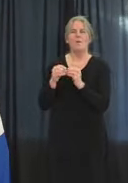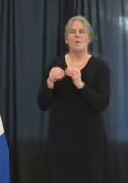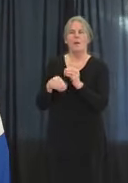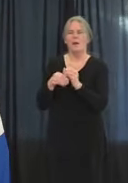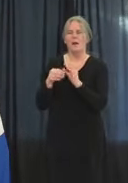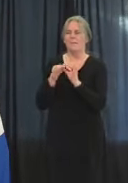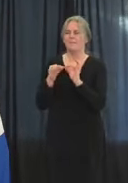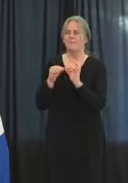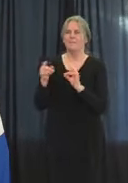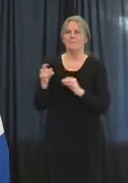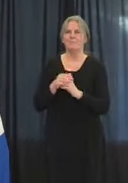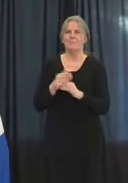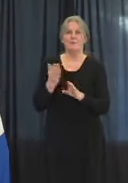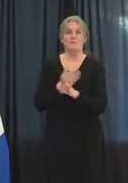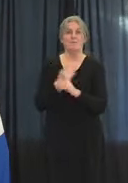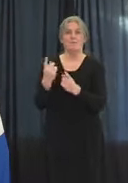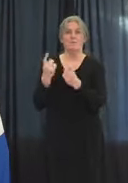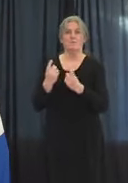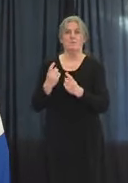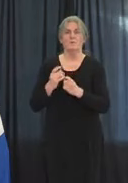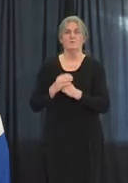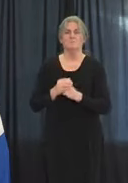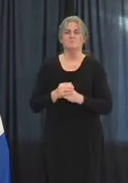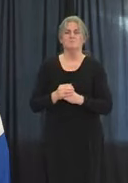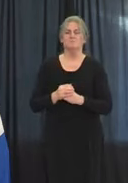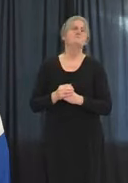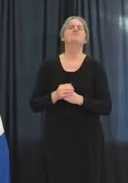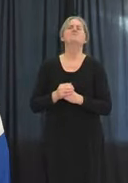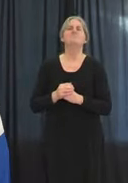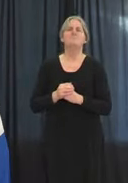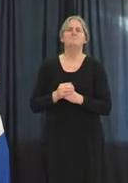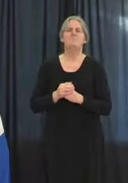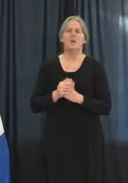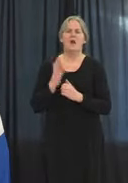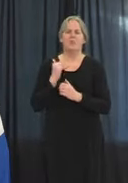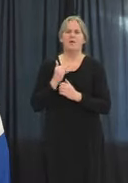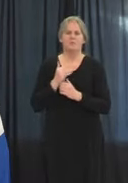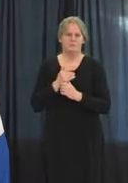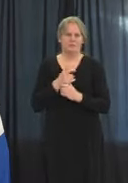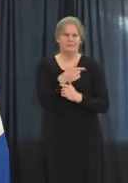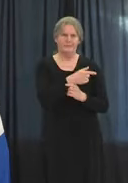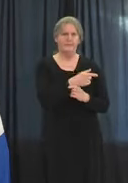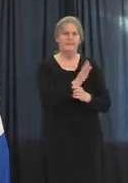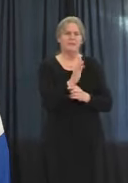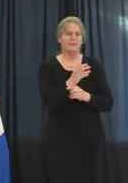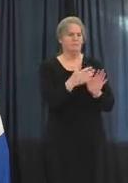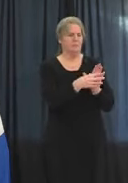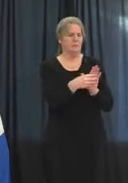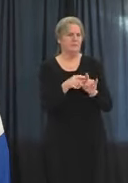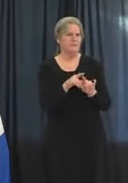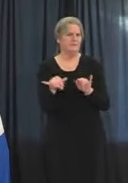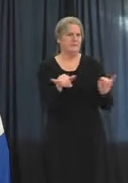everything up before questions and answers. I do want to reiterate what Dr Hanley said and make it clear